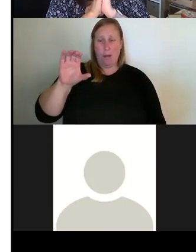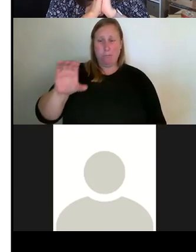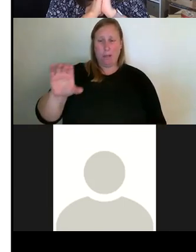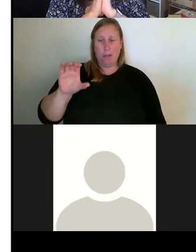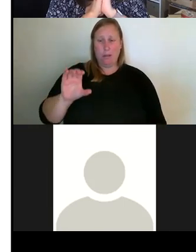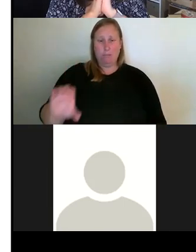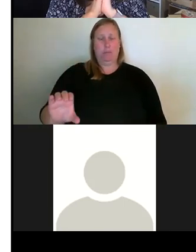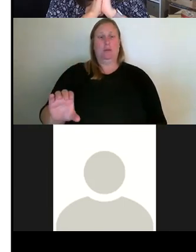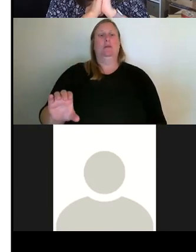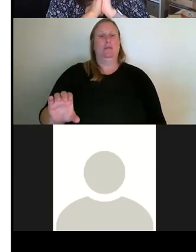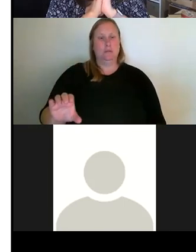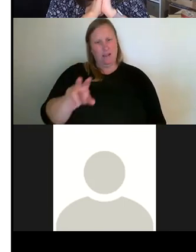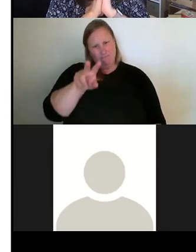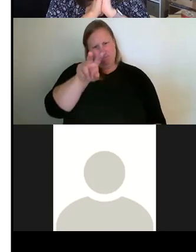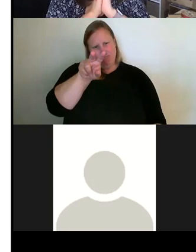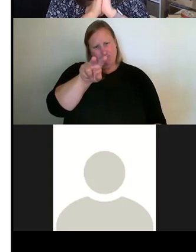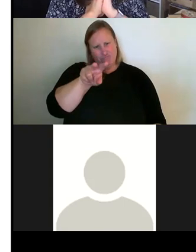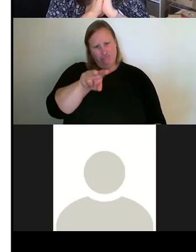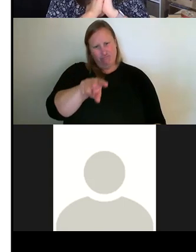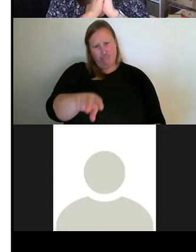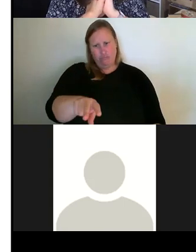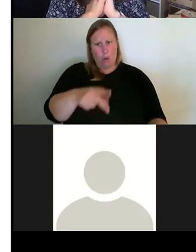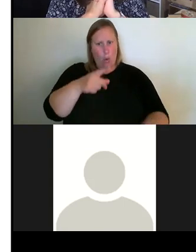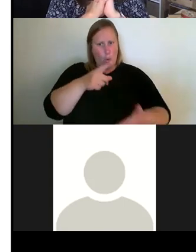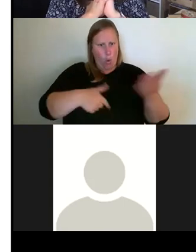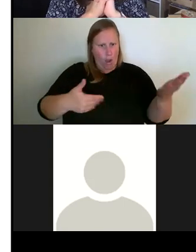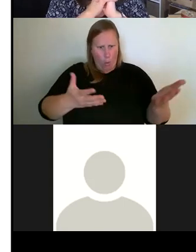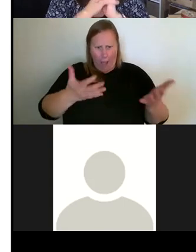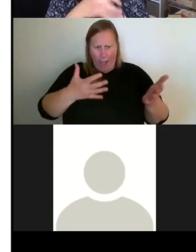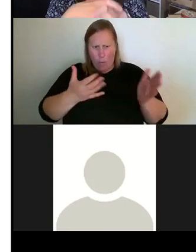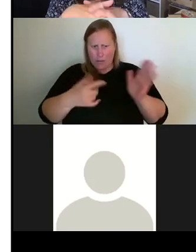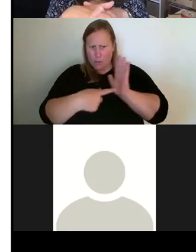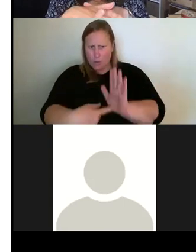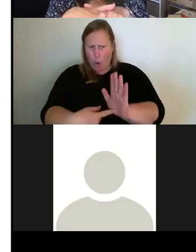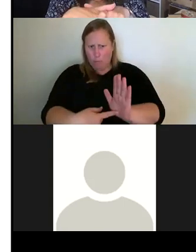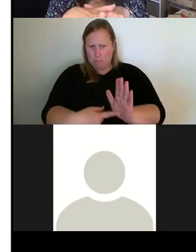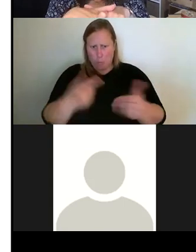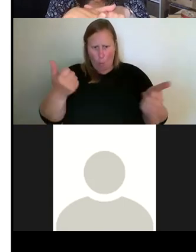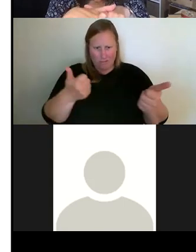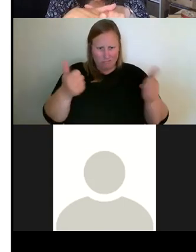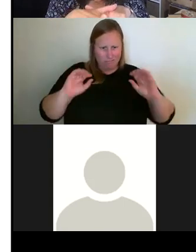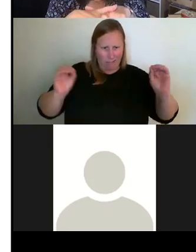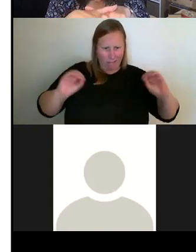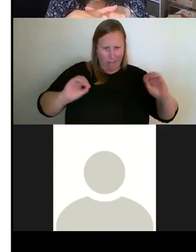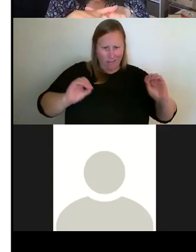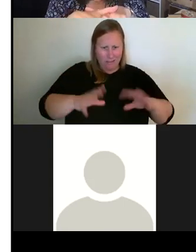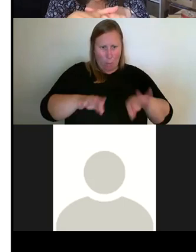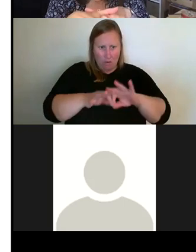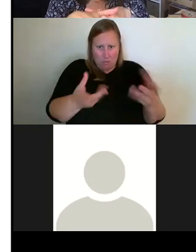If you visually scan through it, you have no idea what I was trying to communicate. And if you came to this later looking for a key